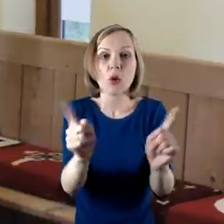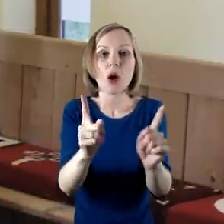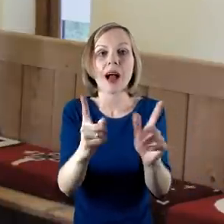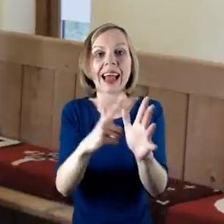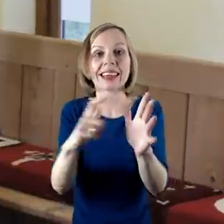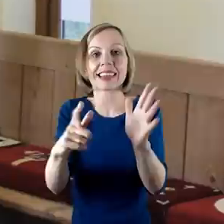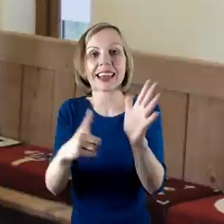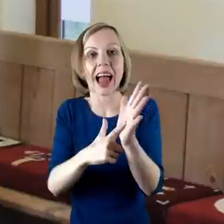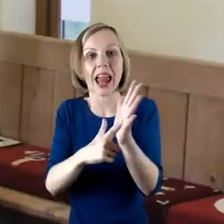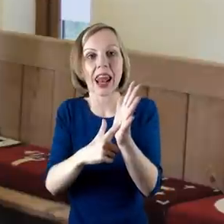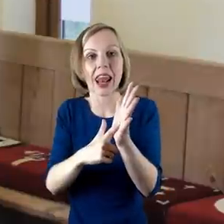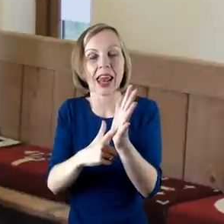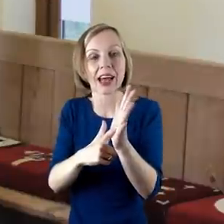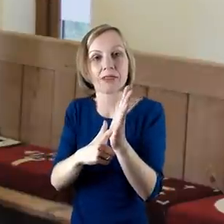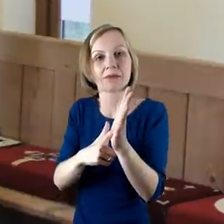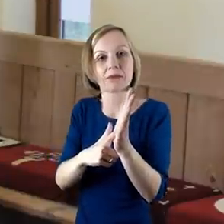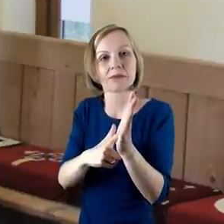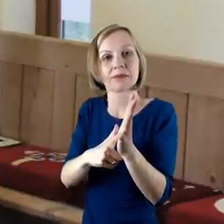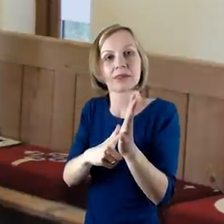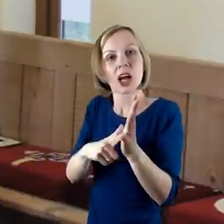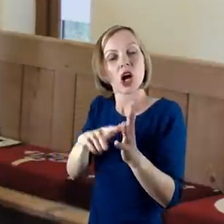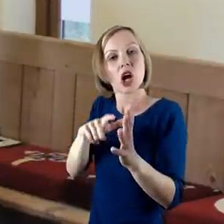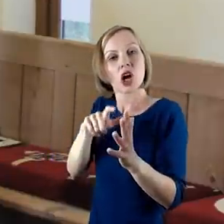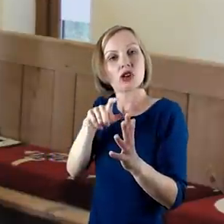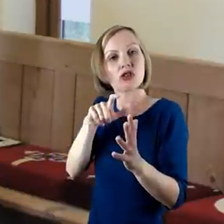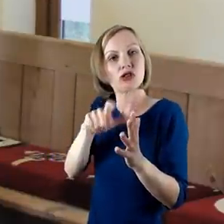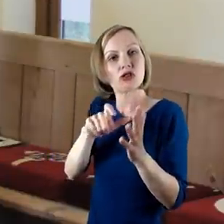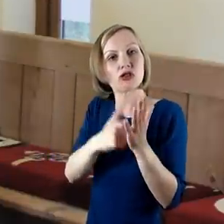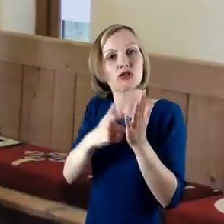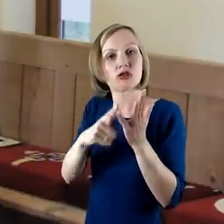In repairing it, they had to re-ligament my knee,